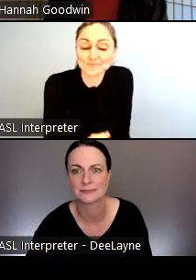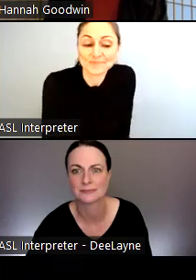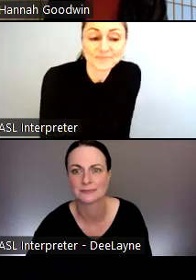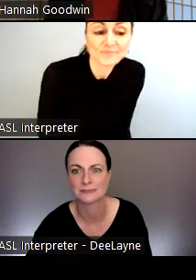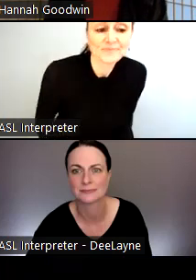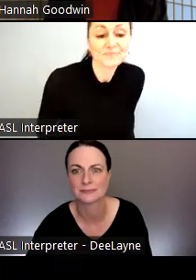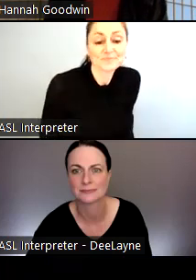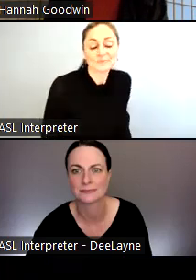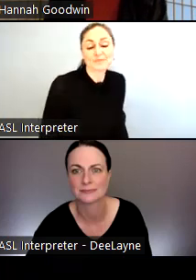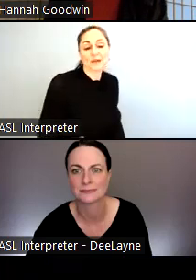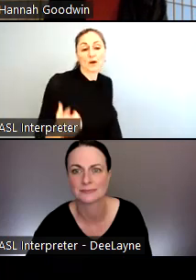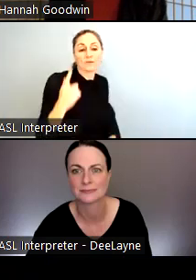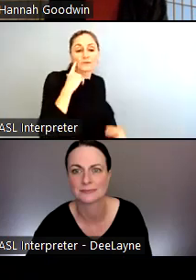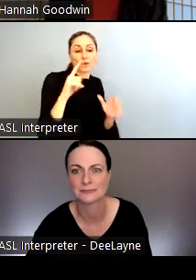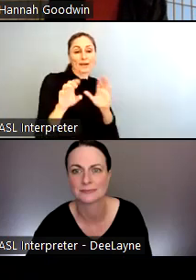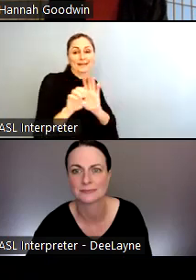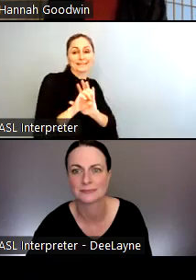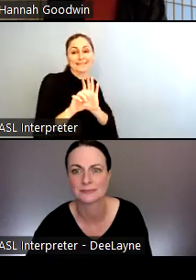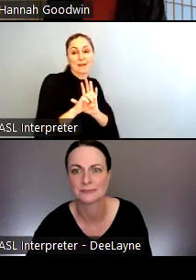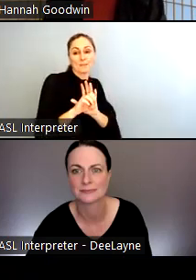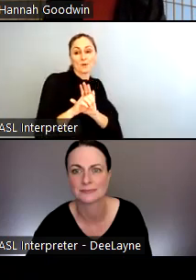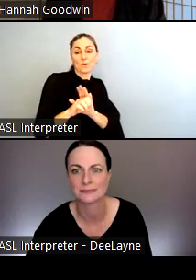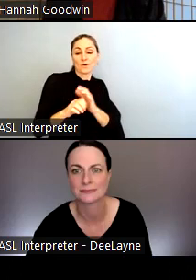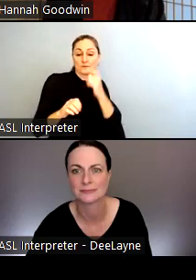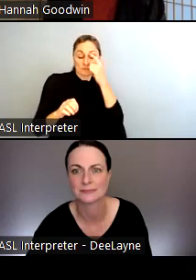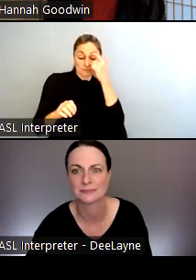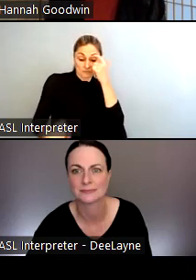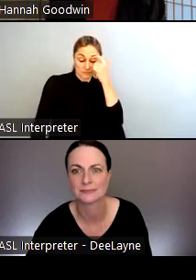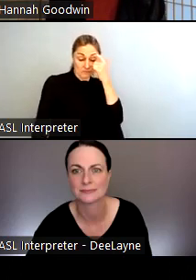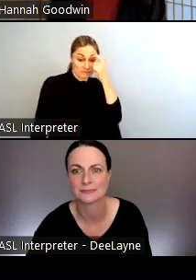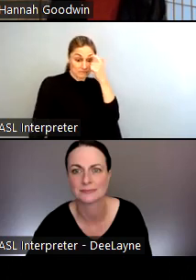So for example, if you are proposing something